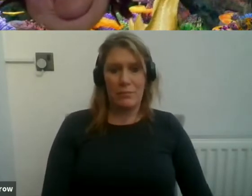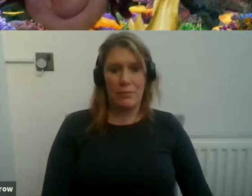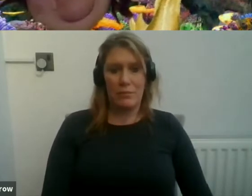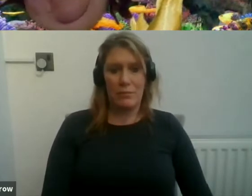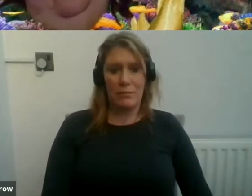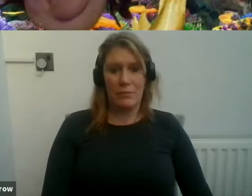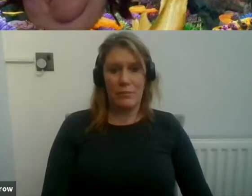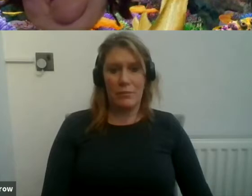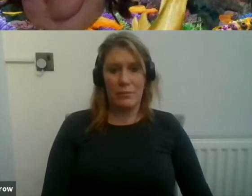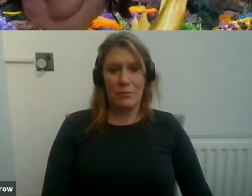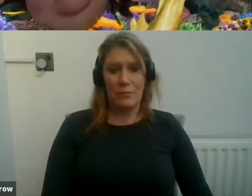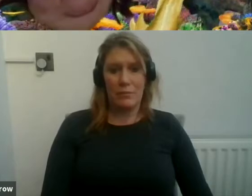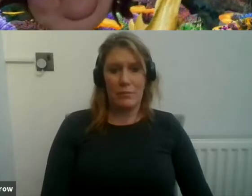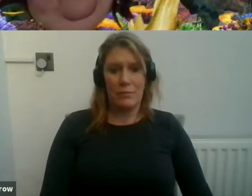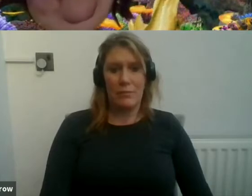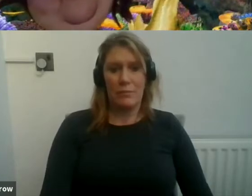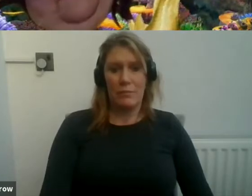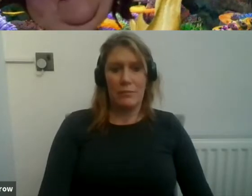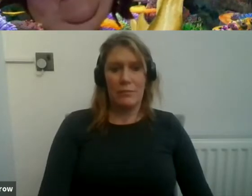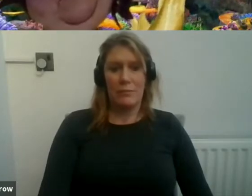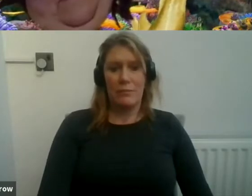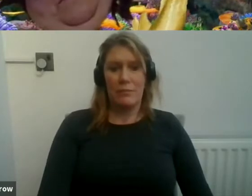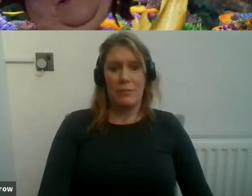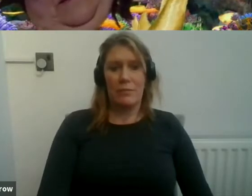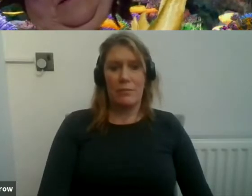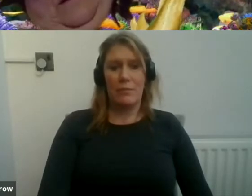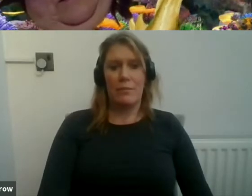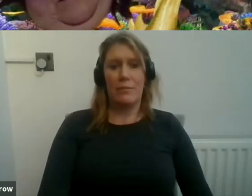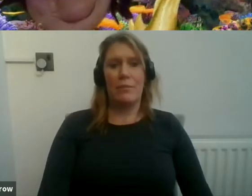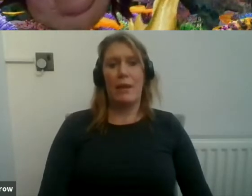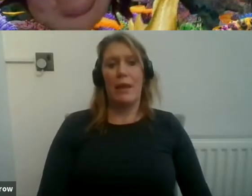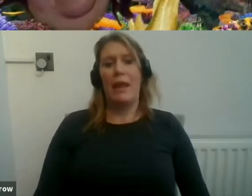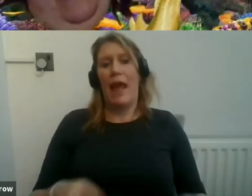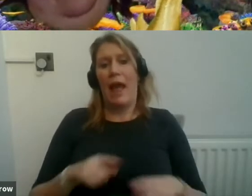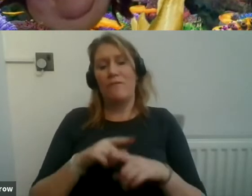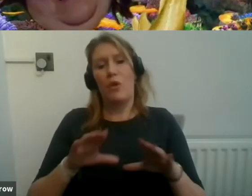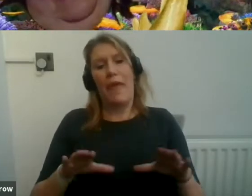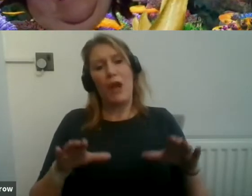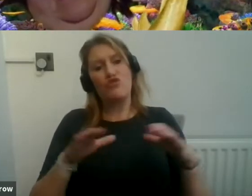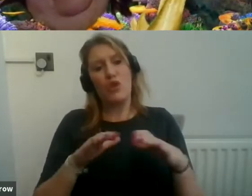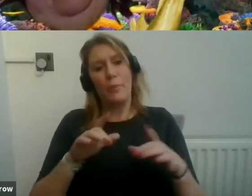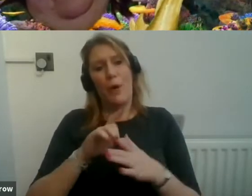to be part of. To be part of a such a group of four disabled women. To be